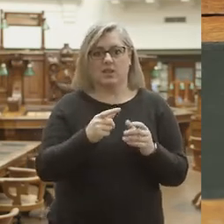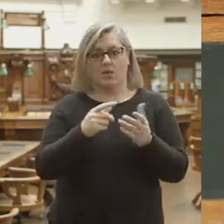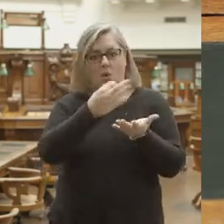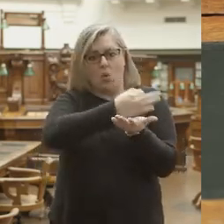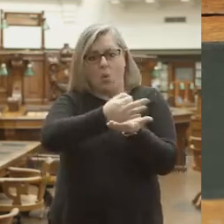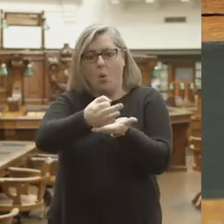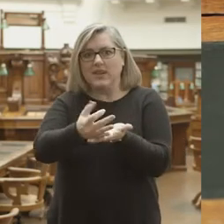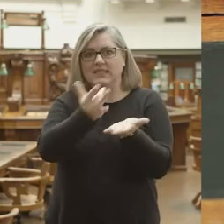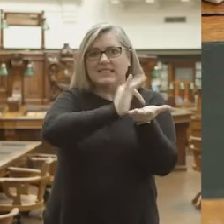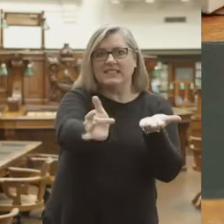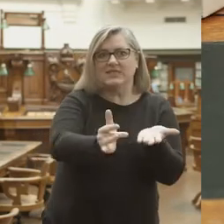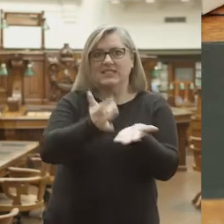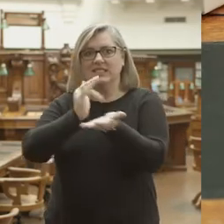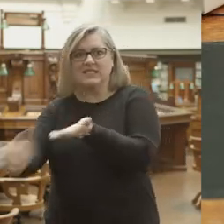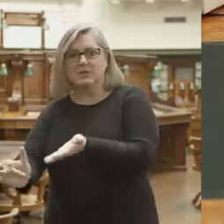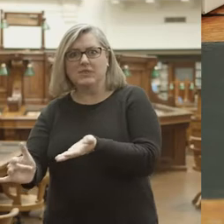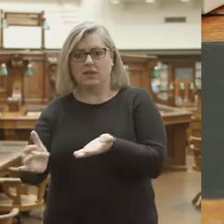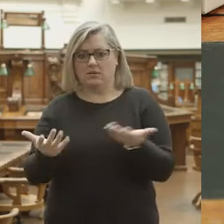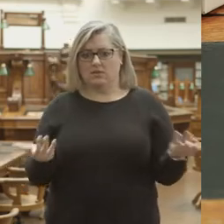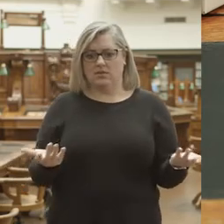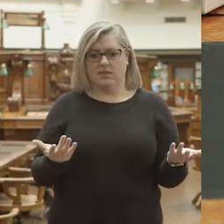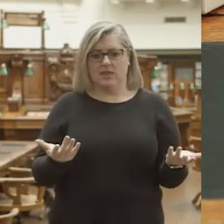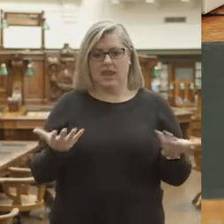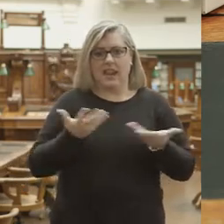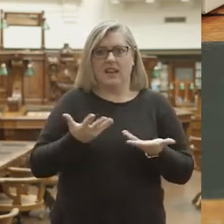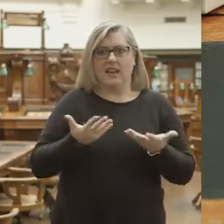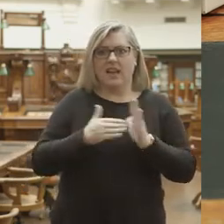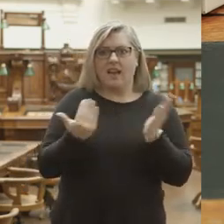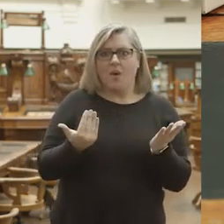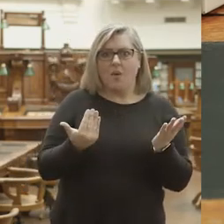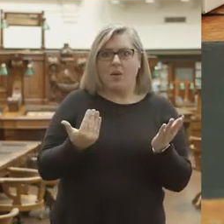there and they're not over there and they now are, that's right, all the